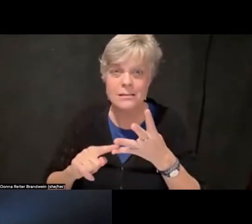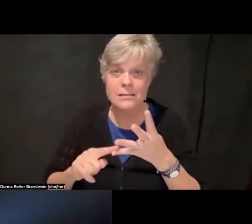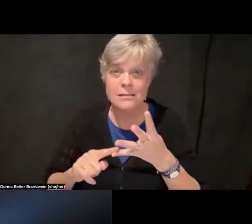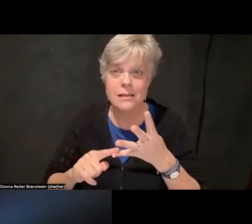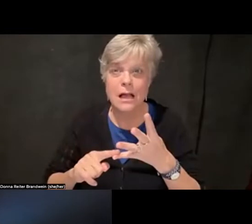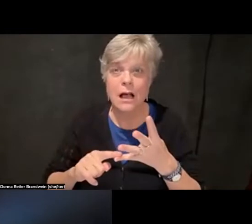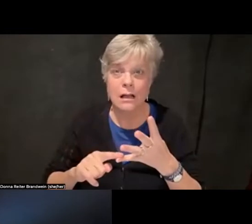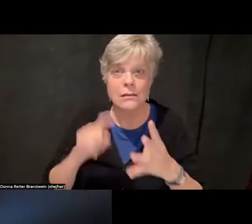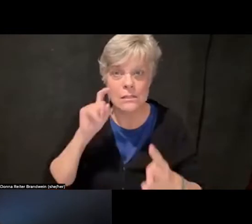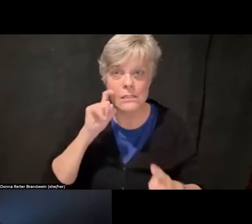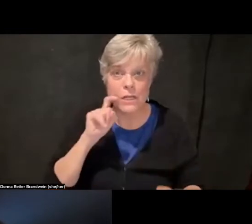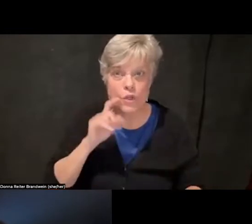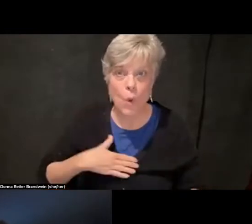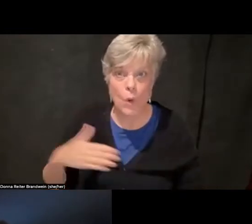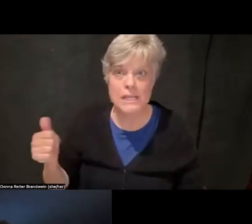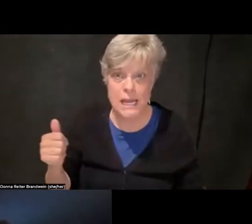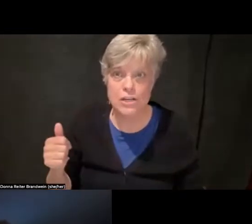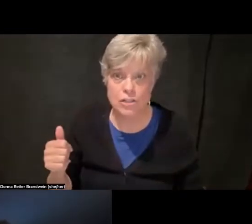So I was pleasantly surprised with that.